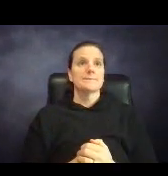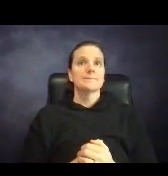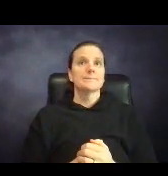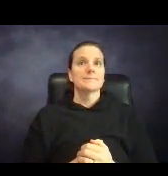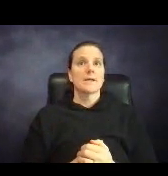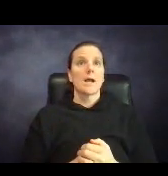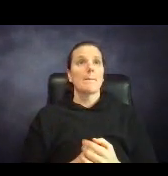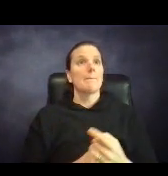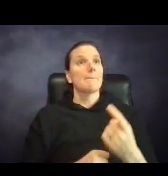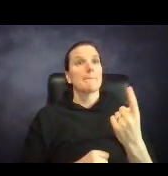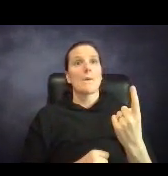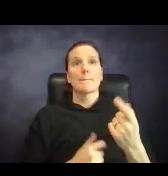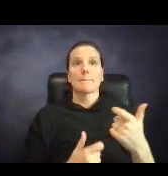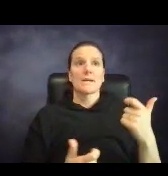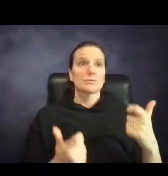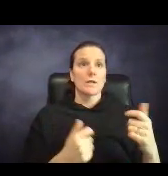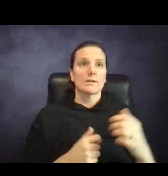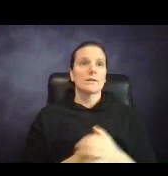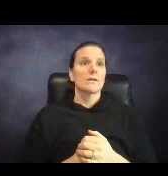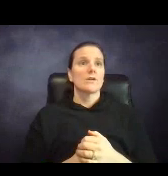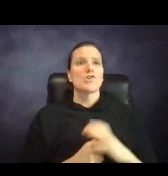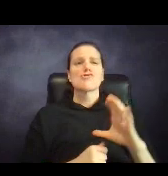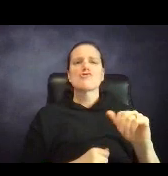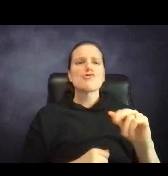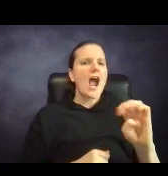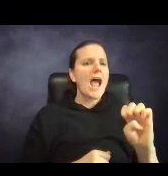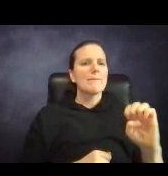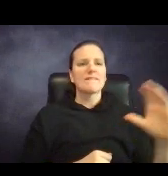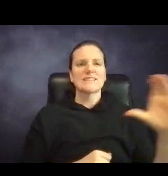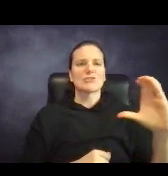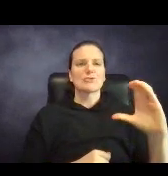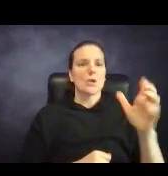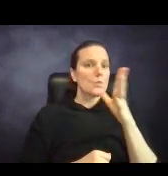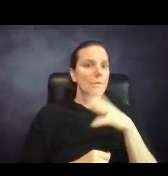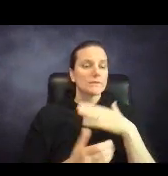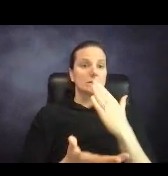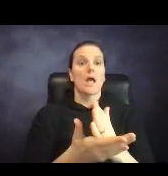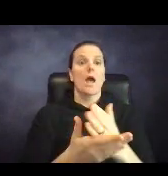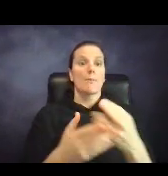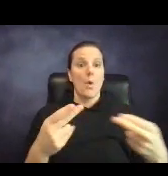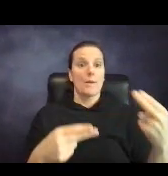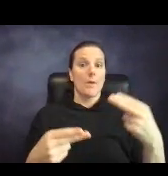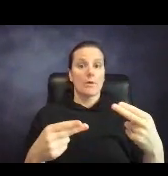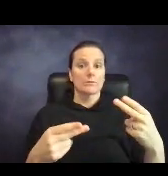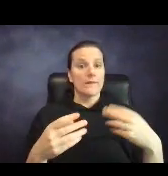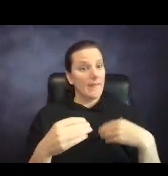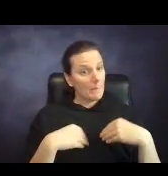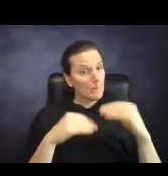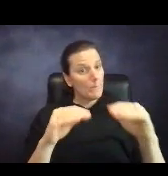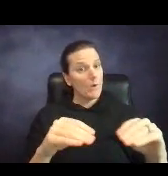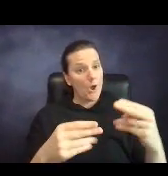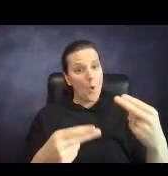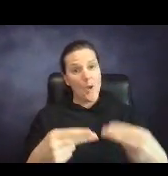Peter, Peter att calls it the crime of the century. All these women were pulled off their hormones. So they'd been put on their hormones in the eighties and nineties.